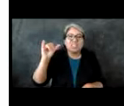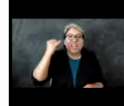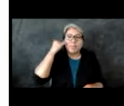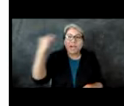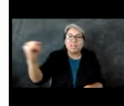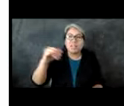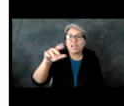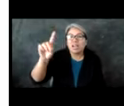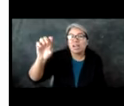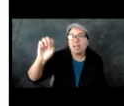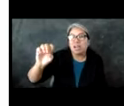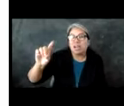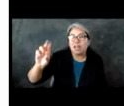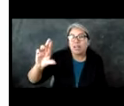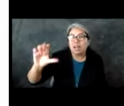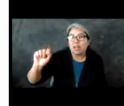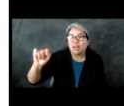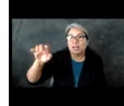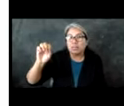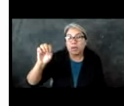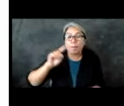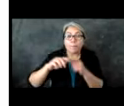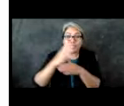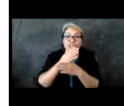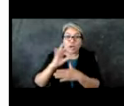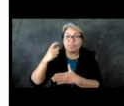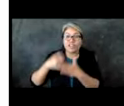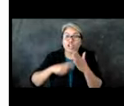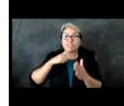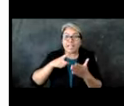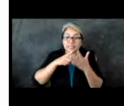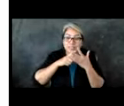someone must pay before Medi- Cal will kick in and become